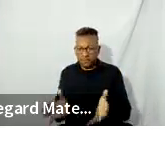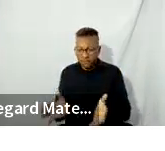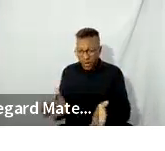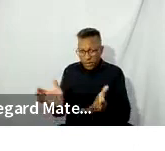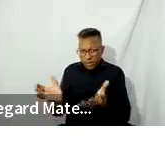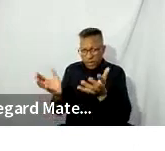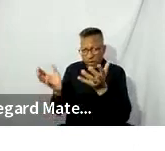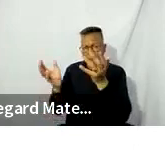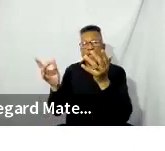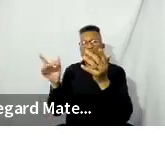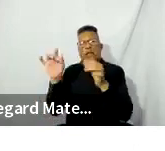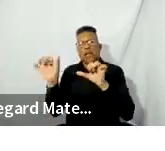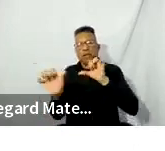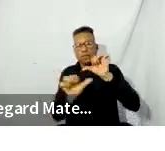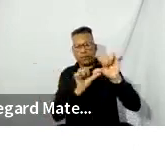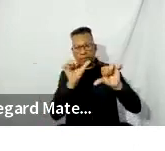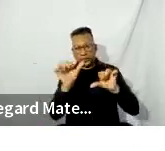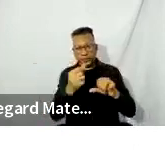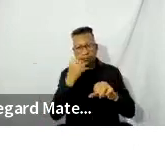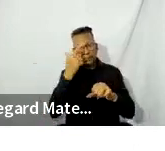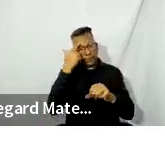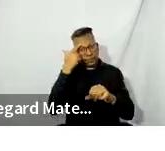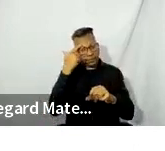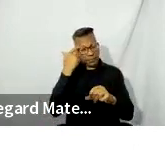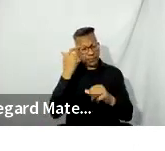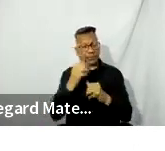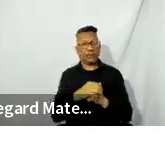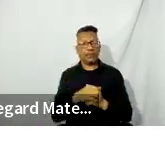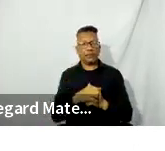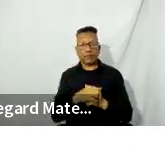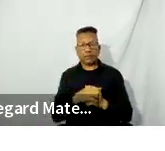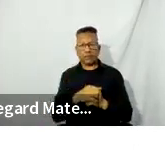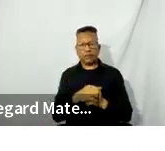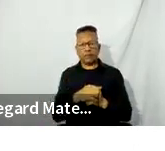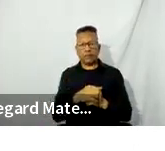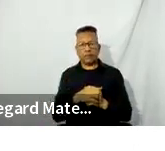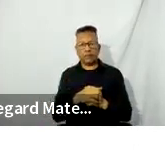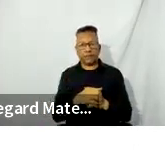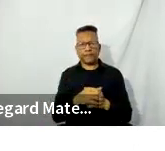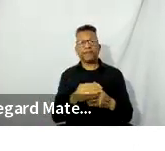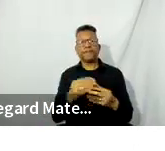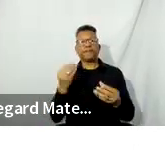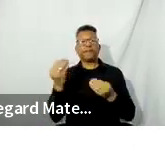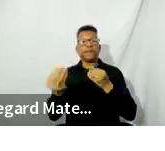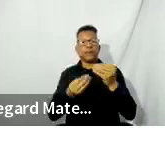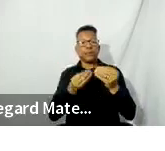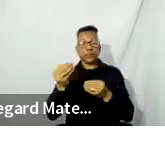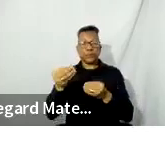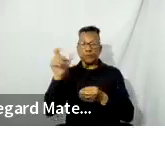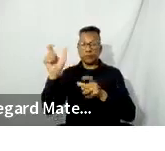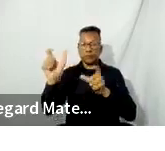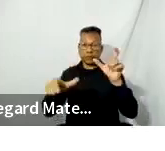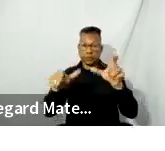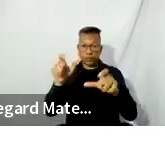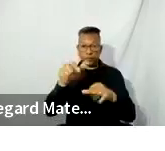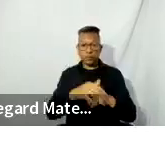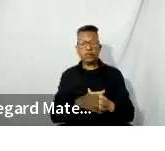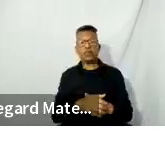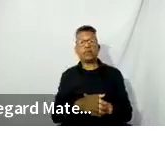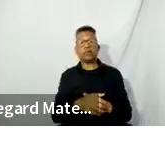action, and transfer and transformation, the transformation, the natural the natural causally established reactivity reactivity of reactivity of behavior